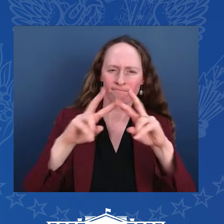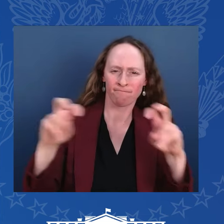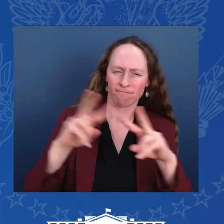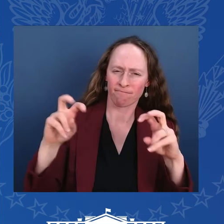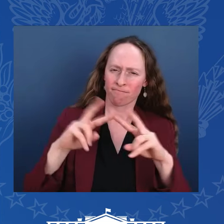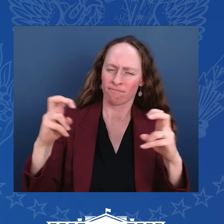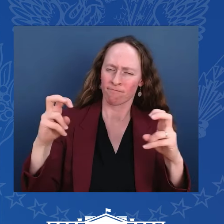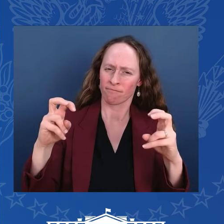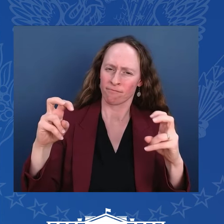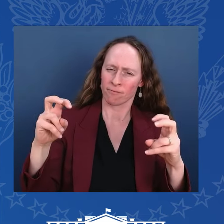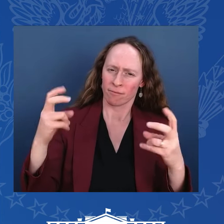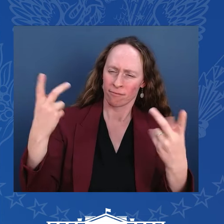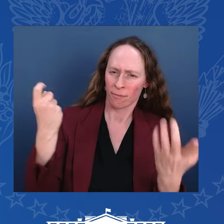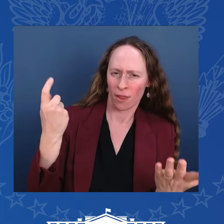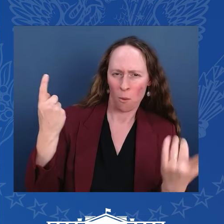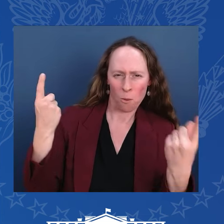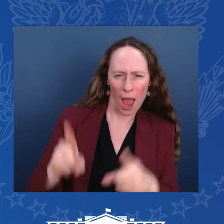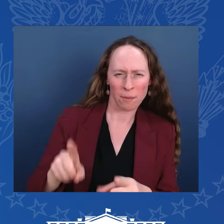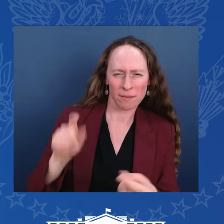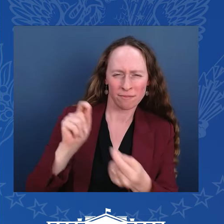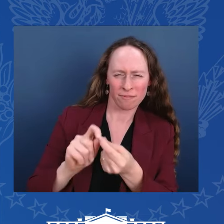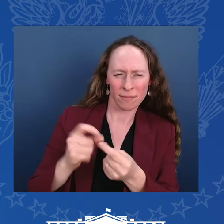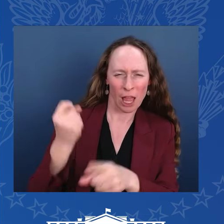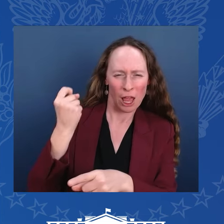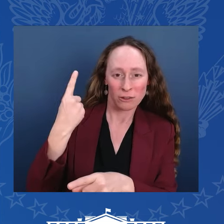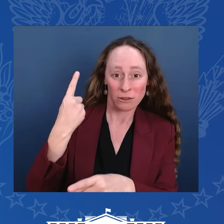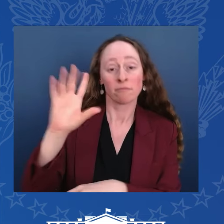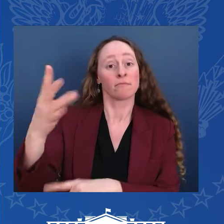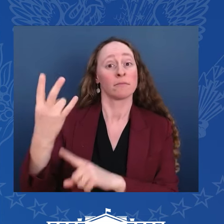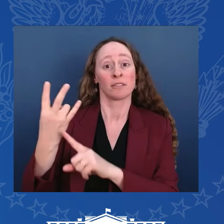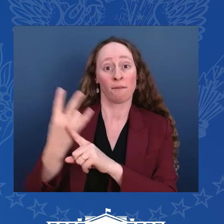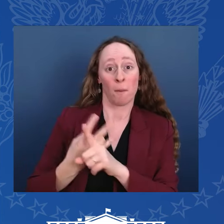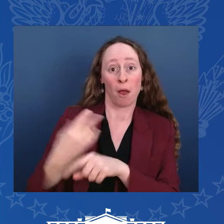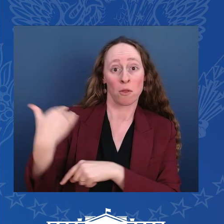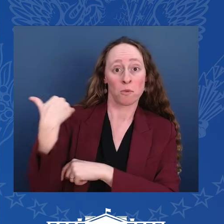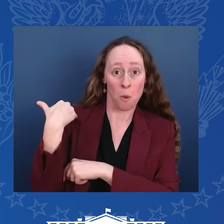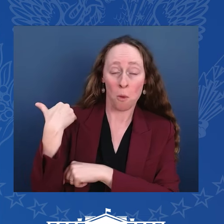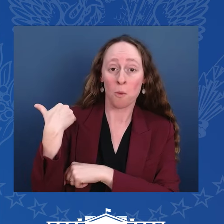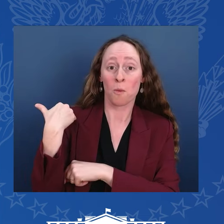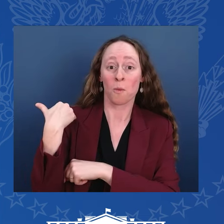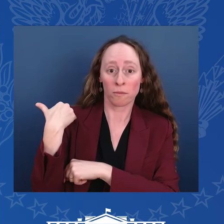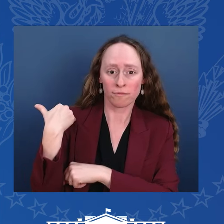Because seven months ago, we stood here together looking out over the Patapsco river,